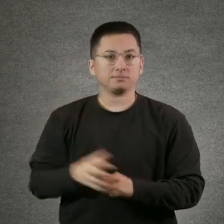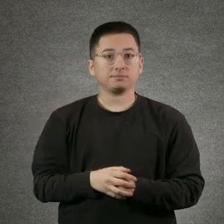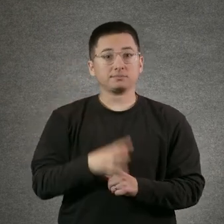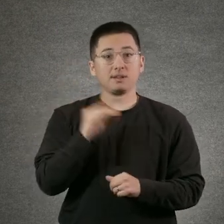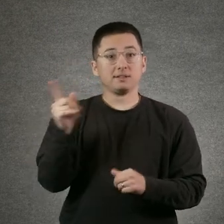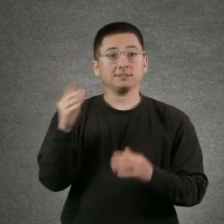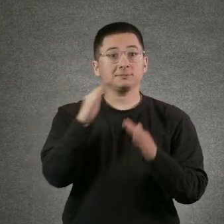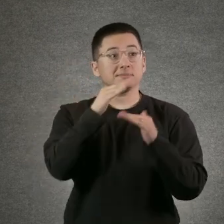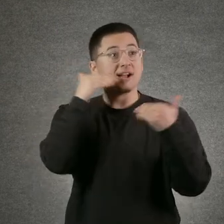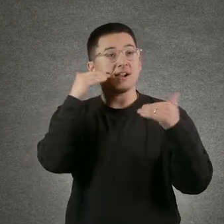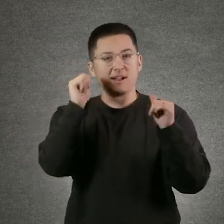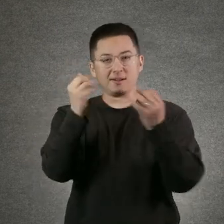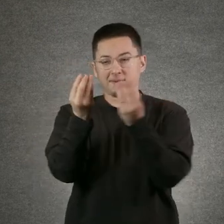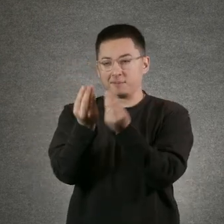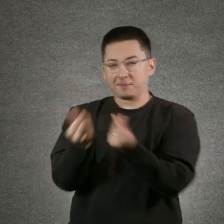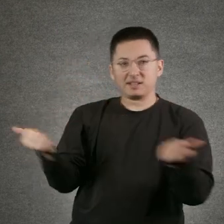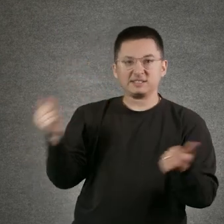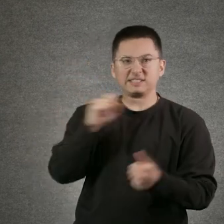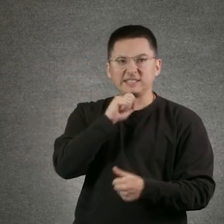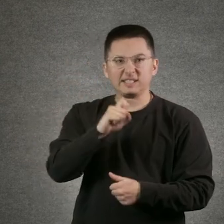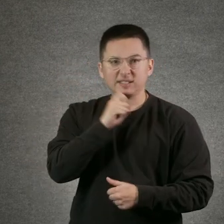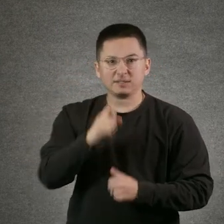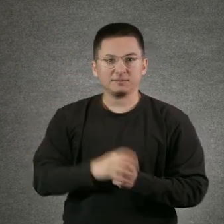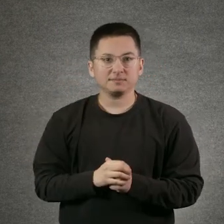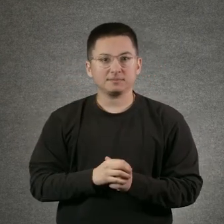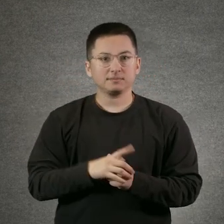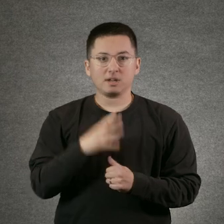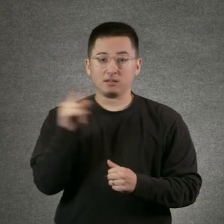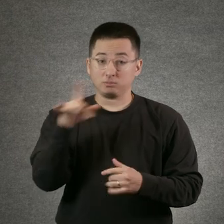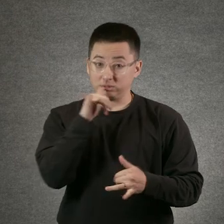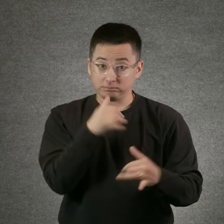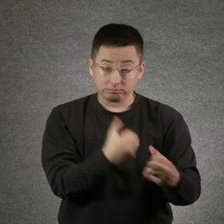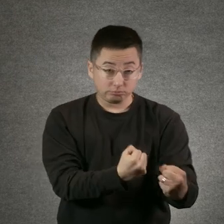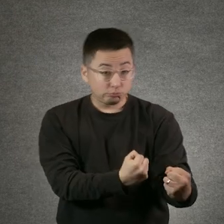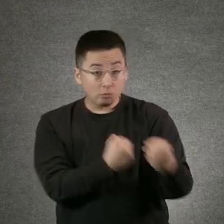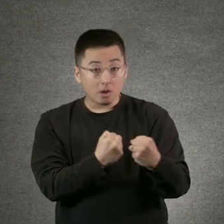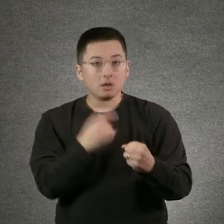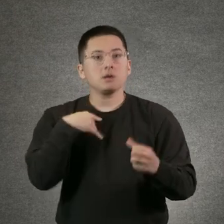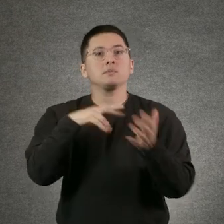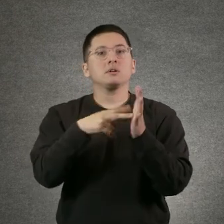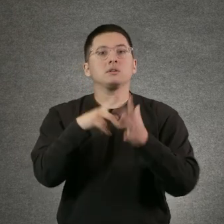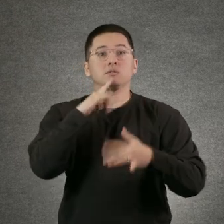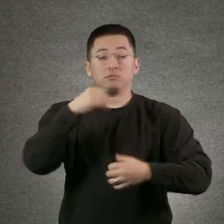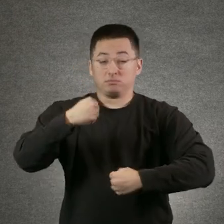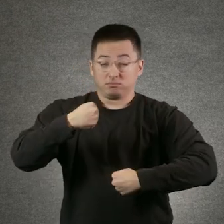I mean, like, pop your head up with his arms strong. But that would never happen because kindness and empathy